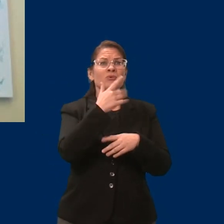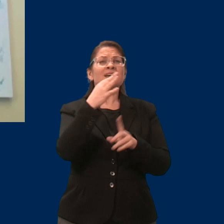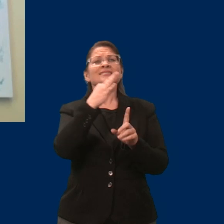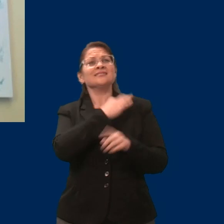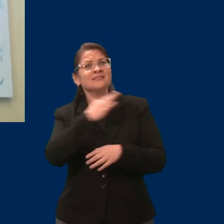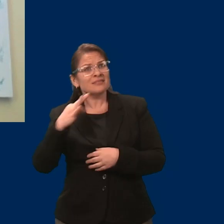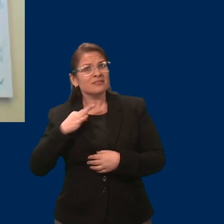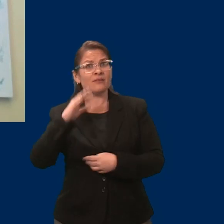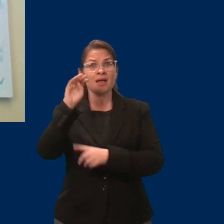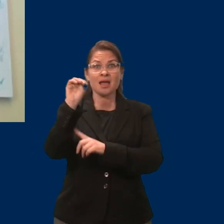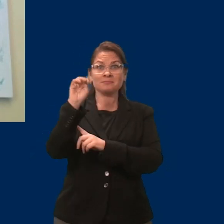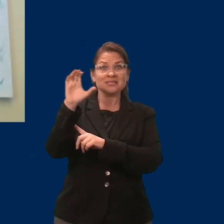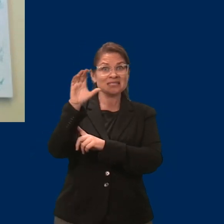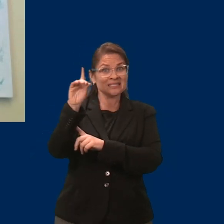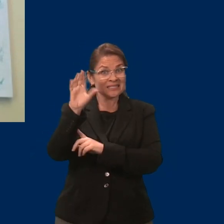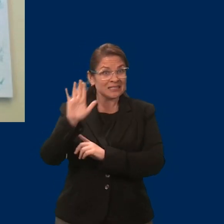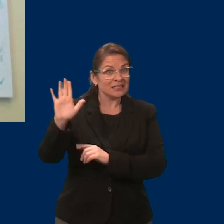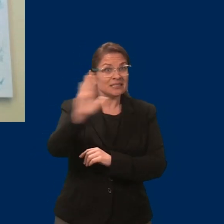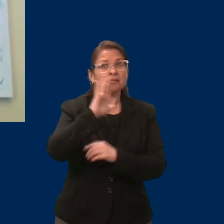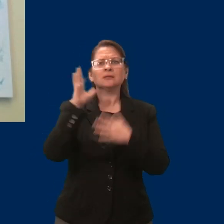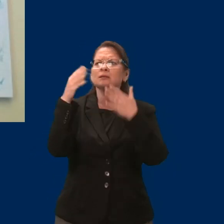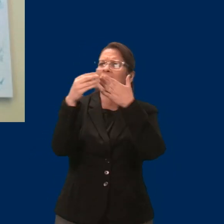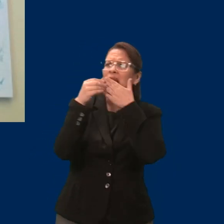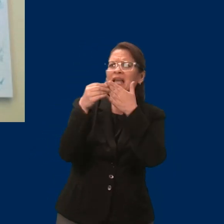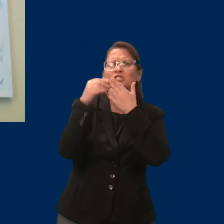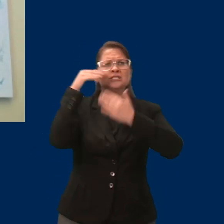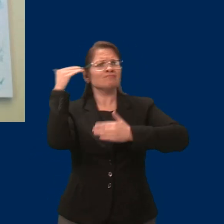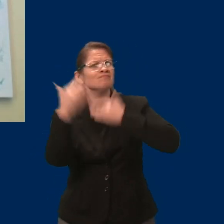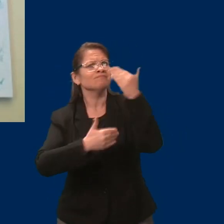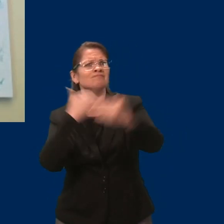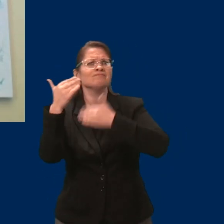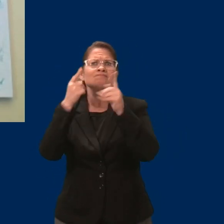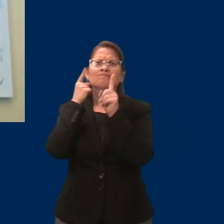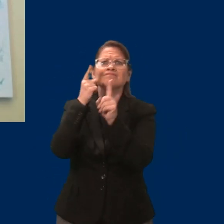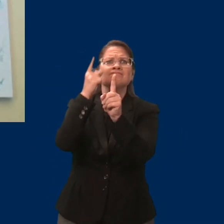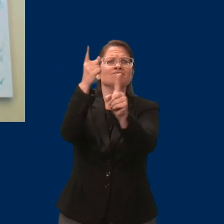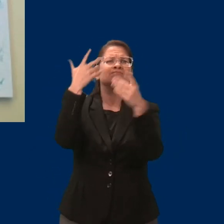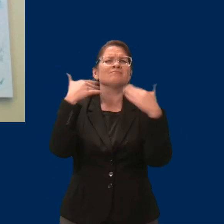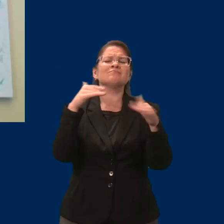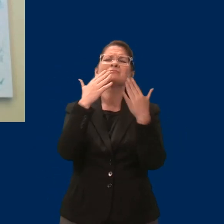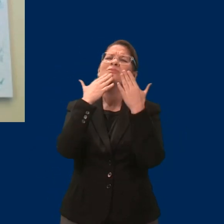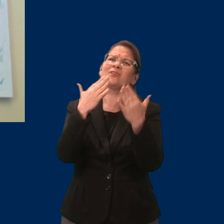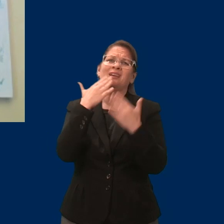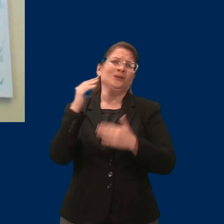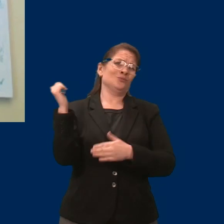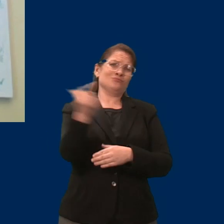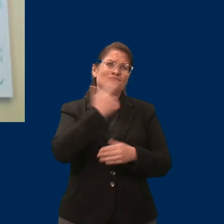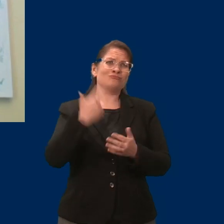the leadership, of course, and thank you, just David, your continued leadership as a member